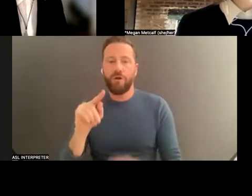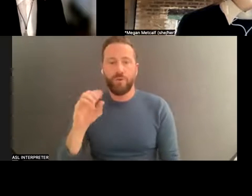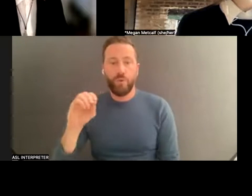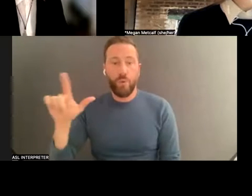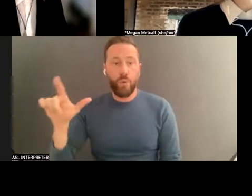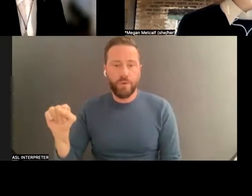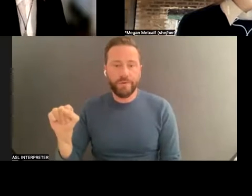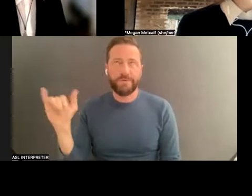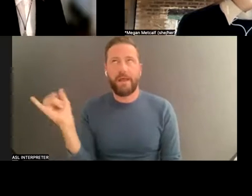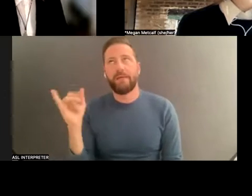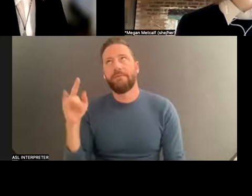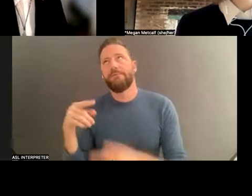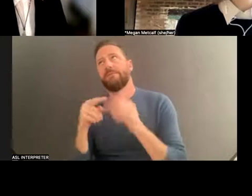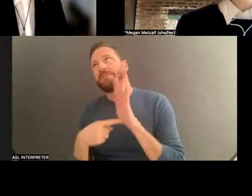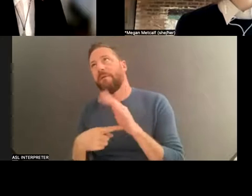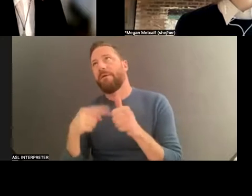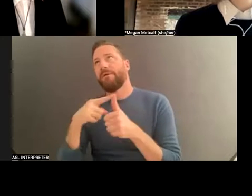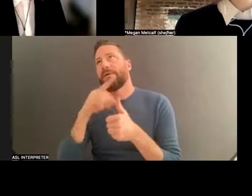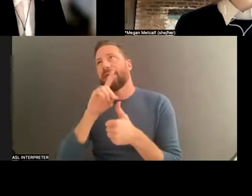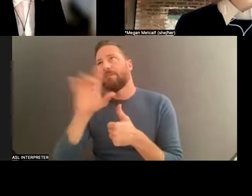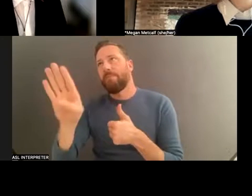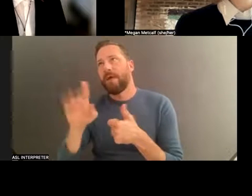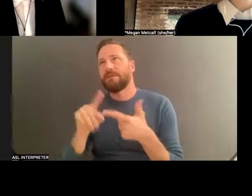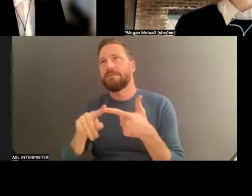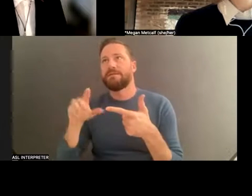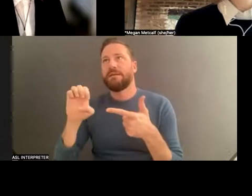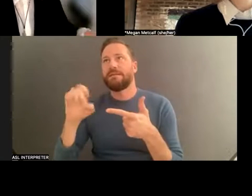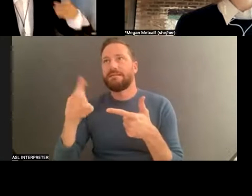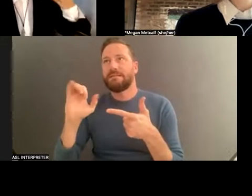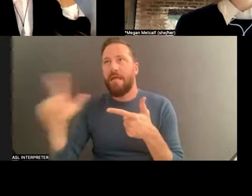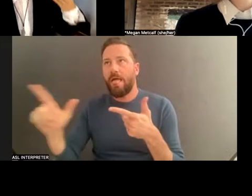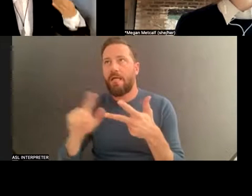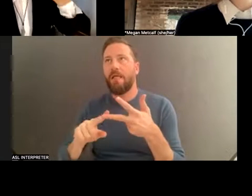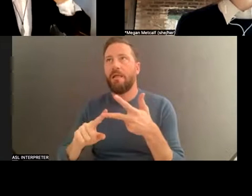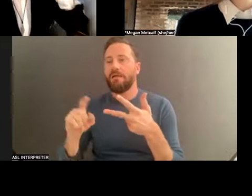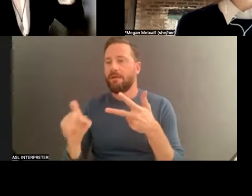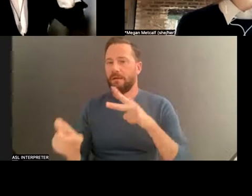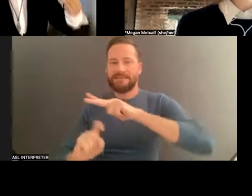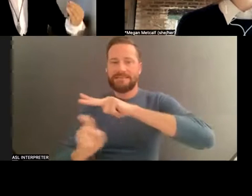s